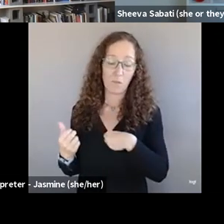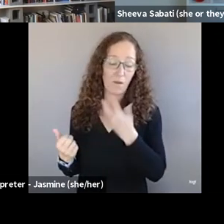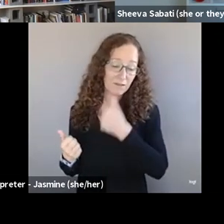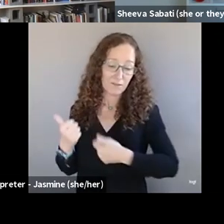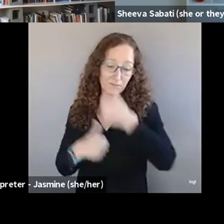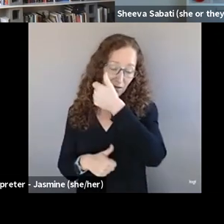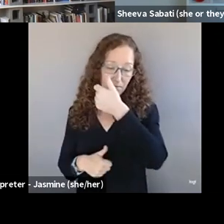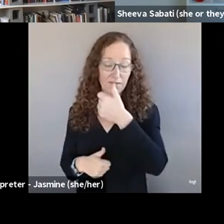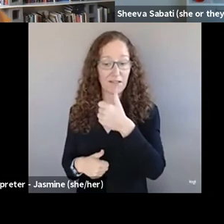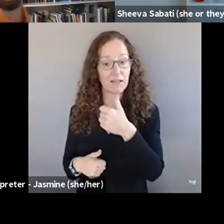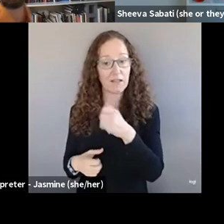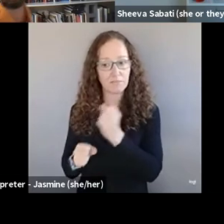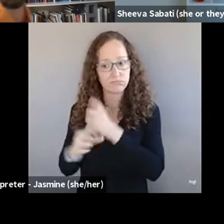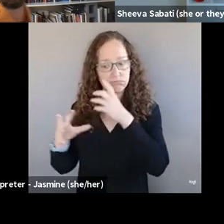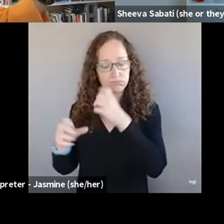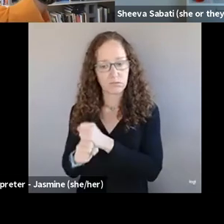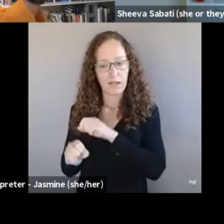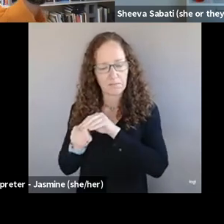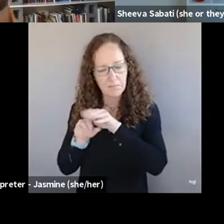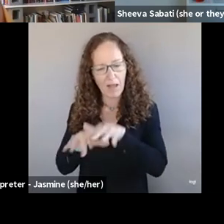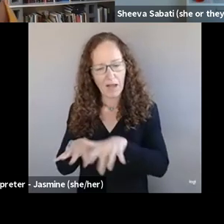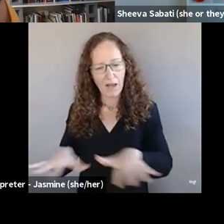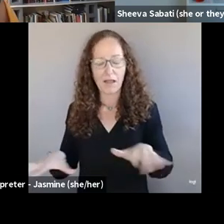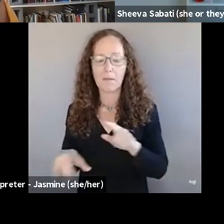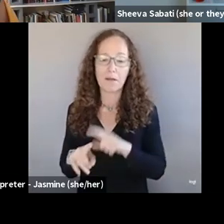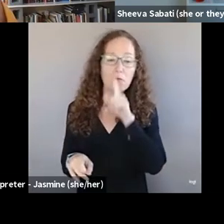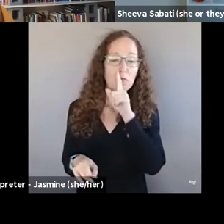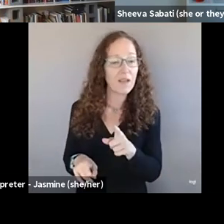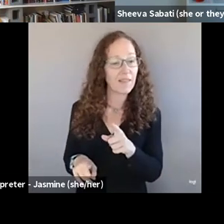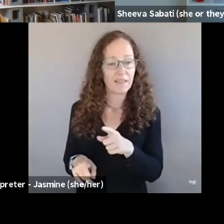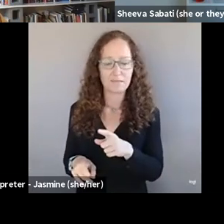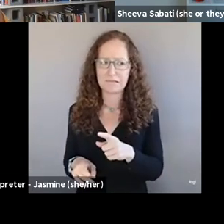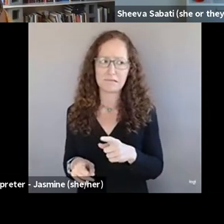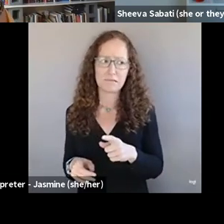concept in human history. And so then when you say what predates